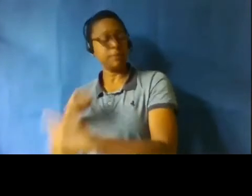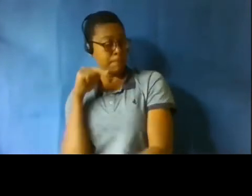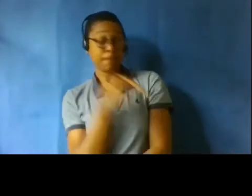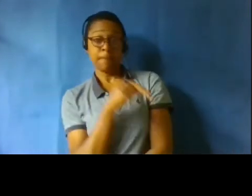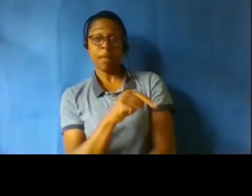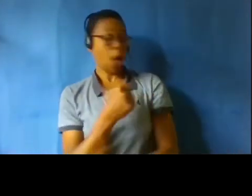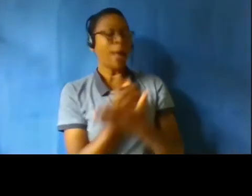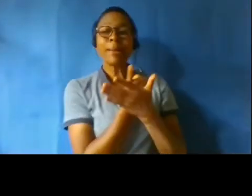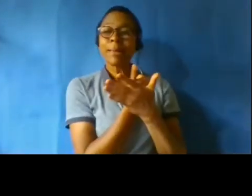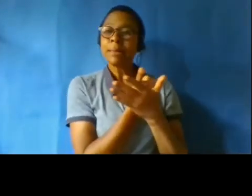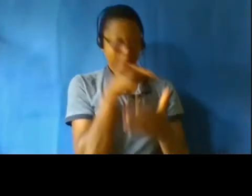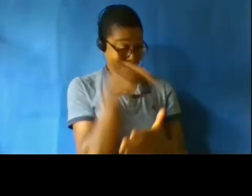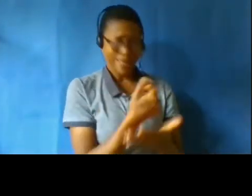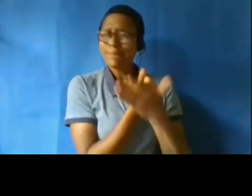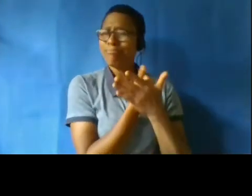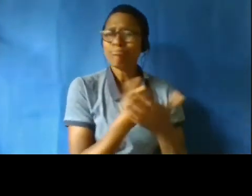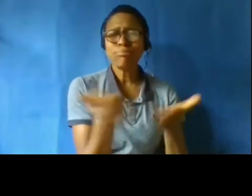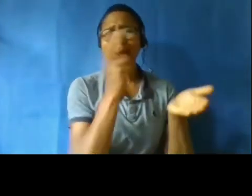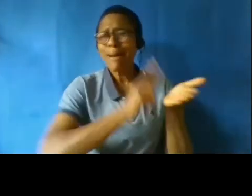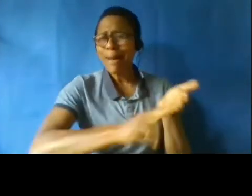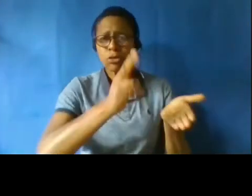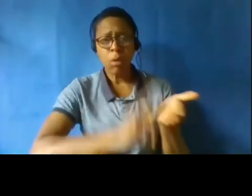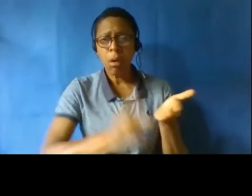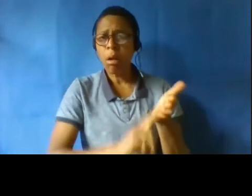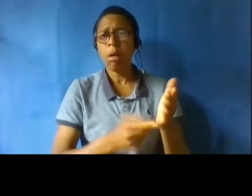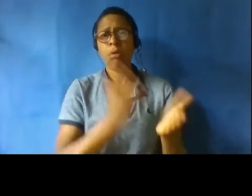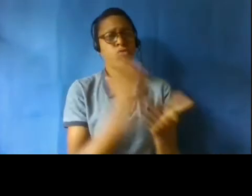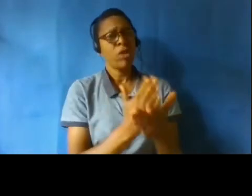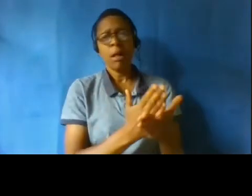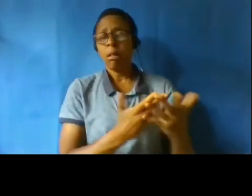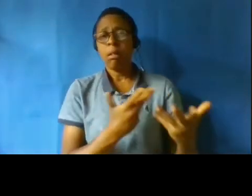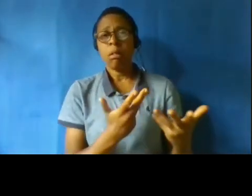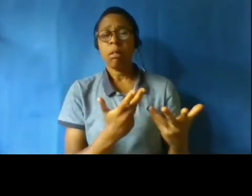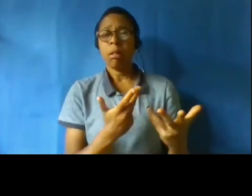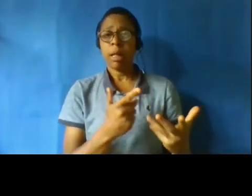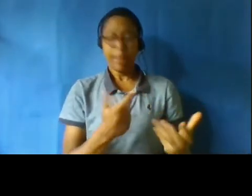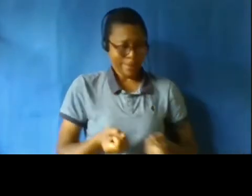baxter's is a retrieval of agency she deconstruct the idiom of Lac and other